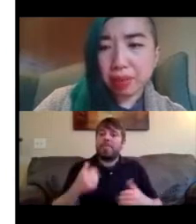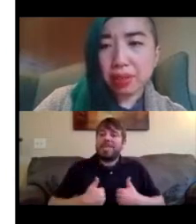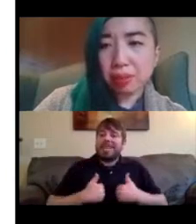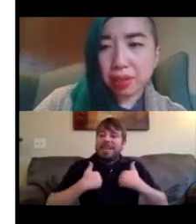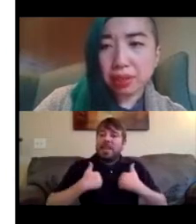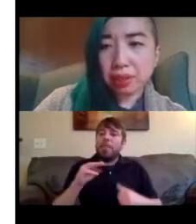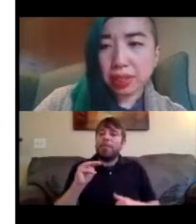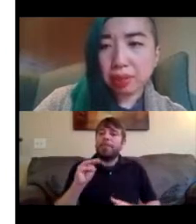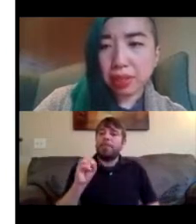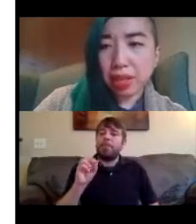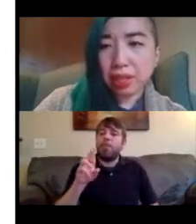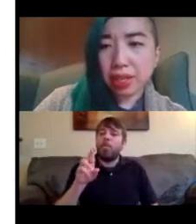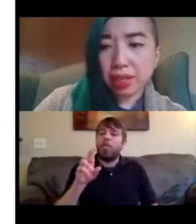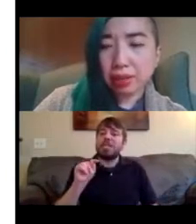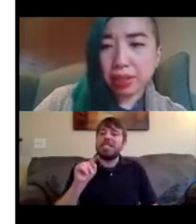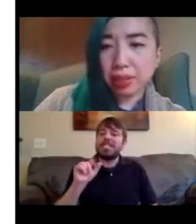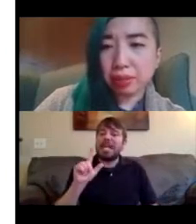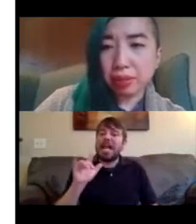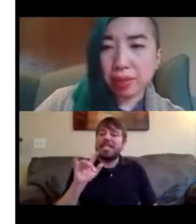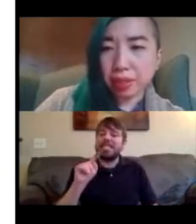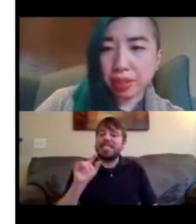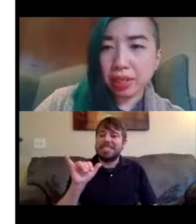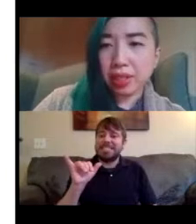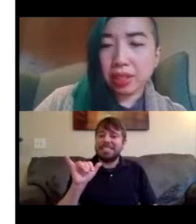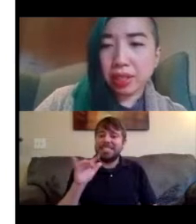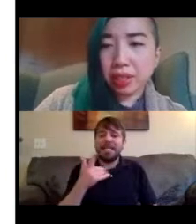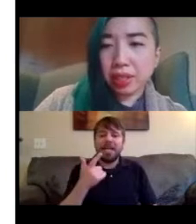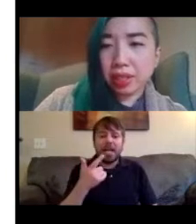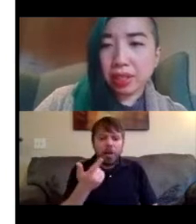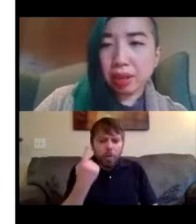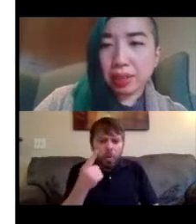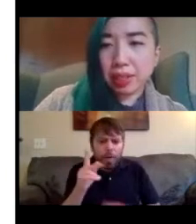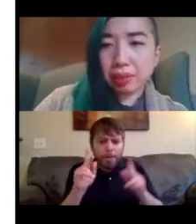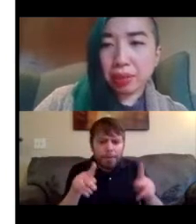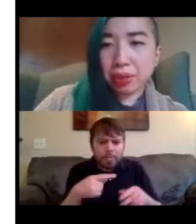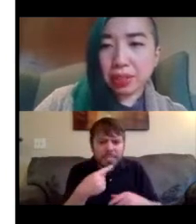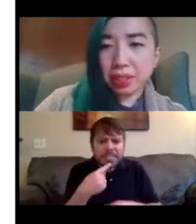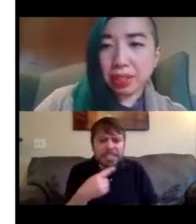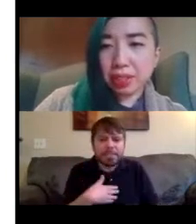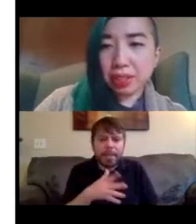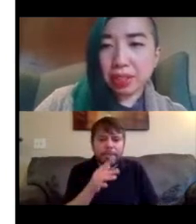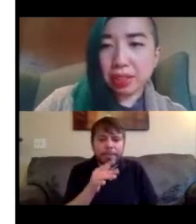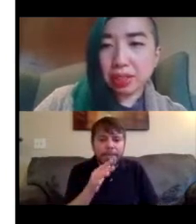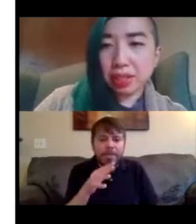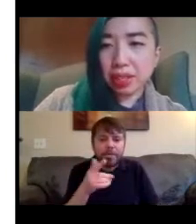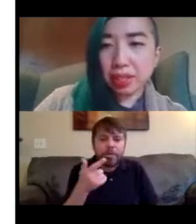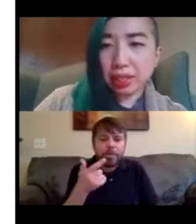Shelby also says mortality. Gwen says "my mother." Gabby says "memorialization," and Alexis,